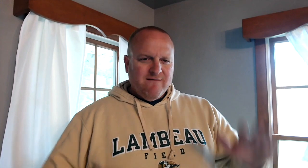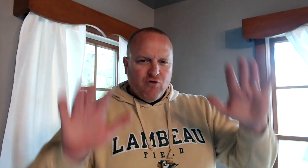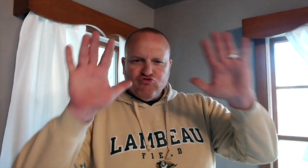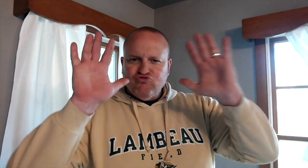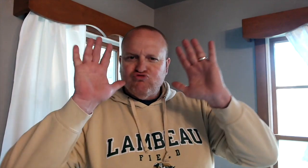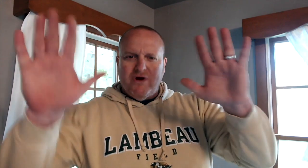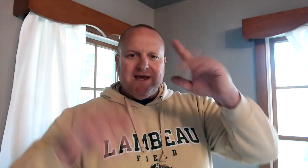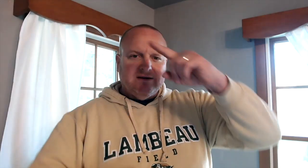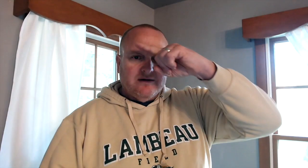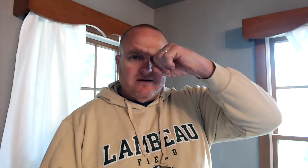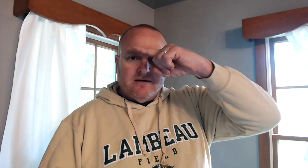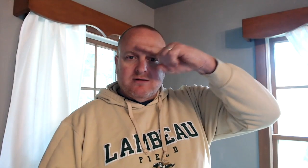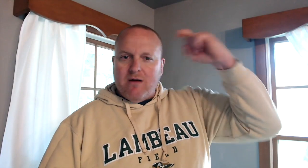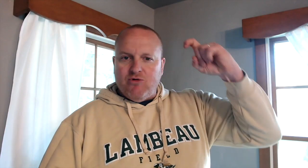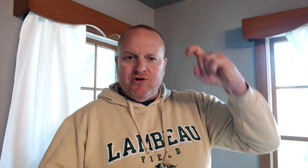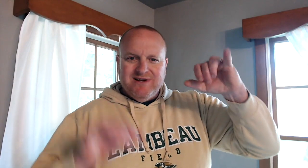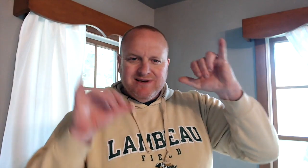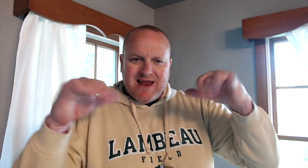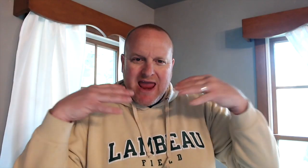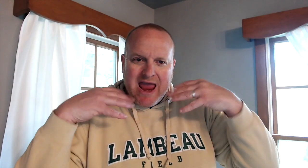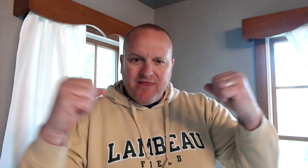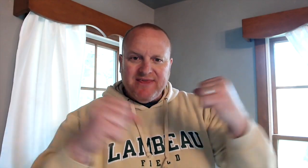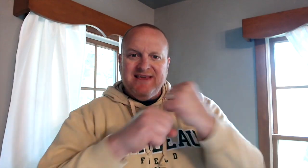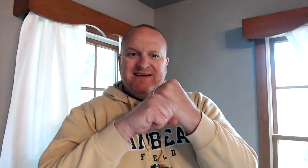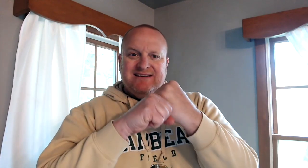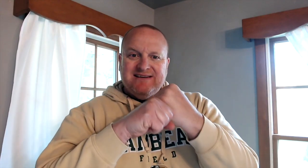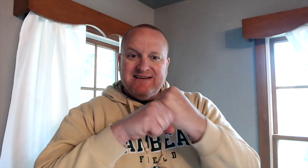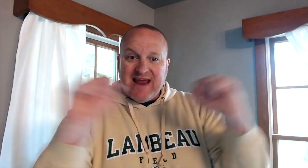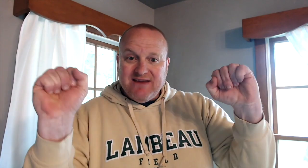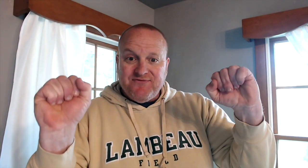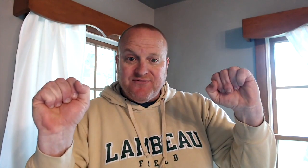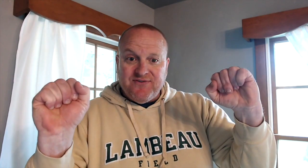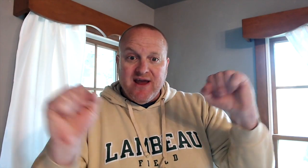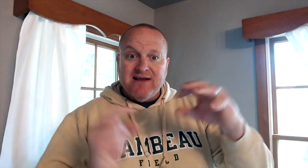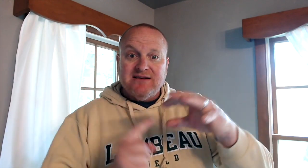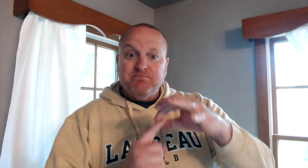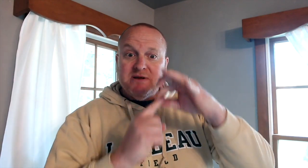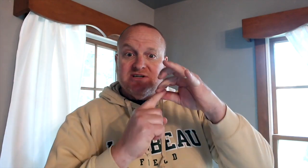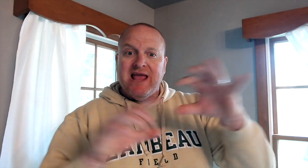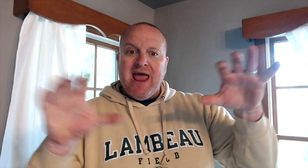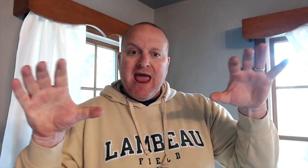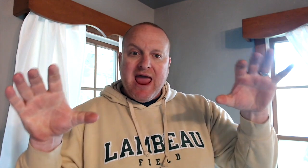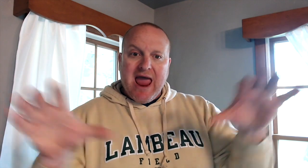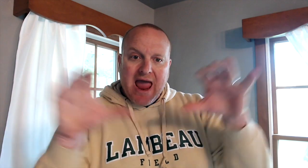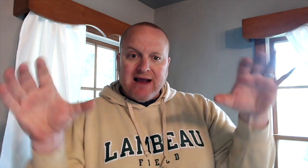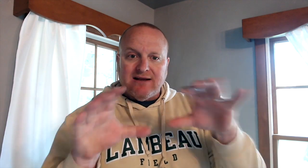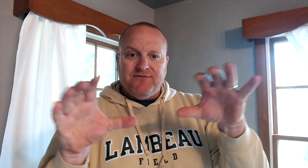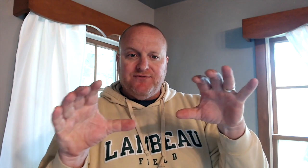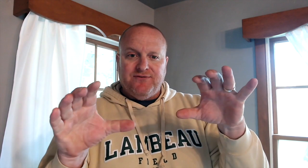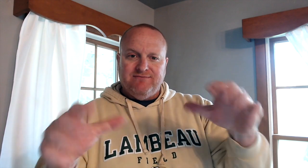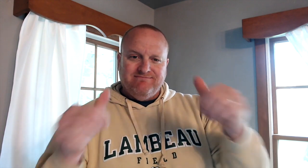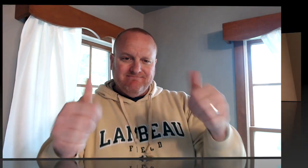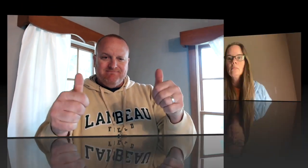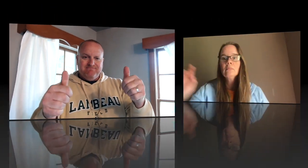Have a great Summer! Stay healthy and safe, and especially active. All right!